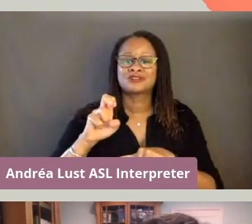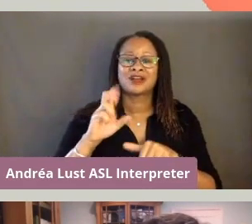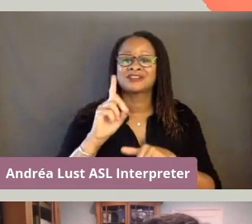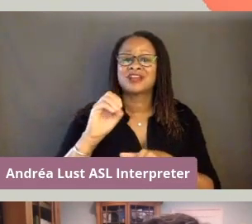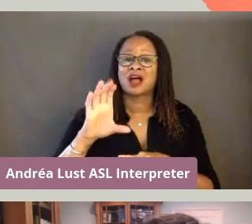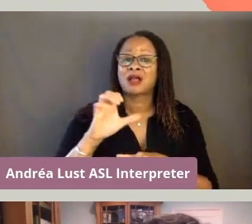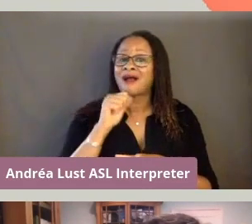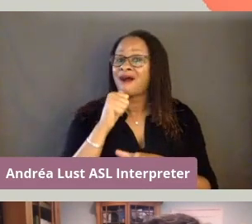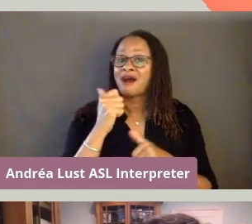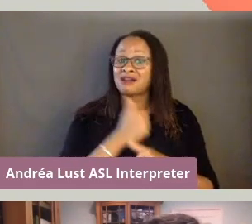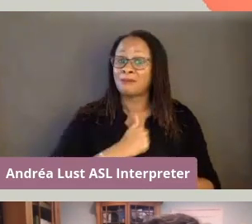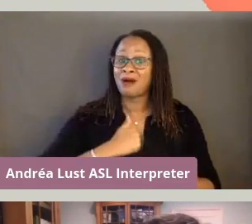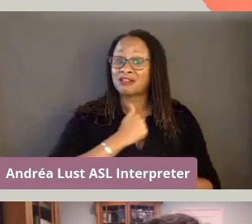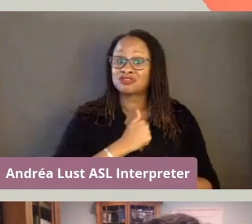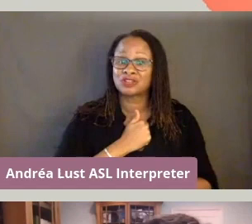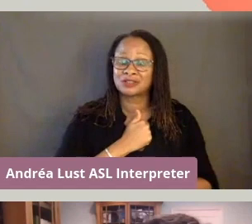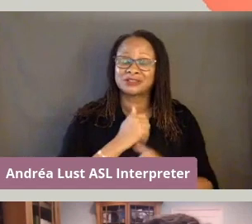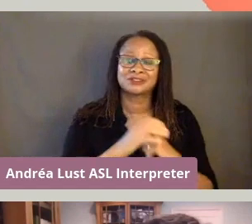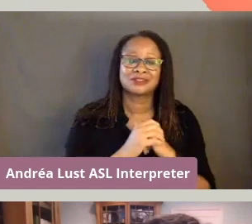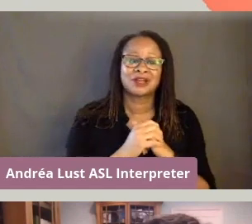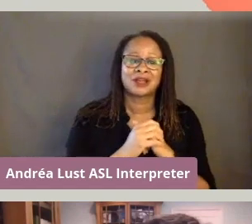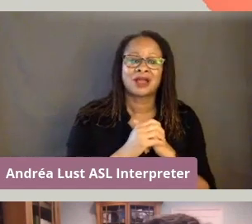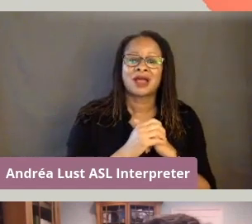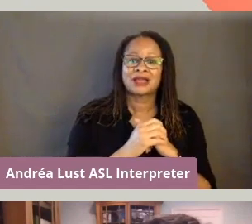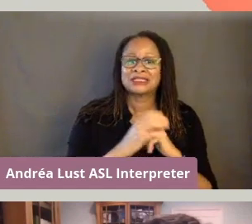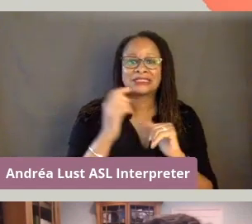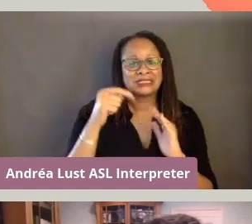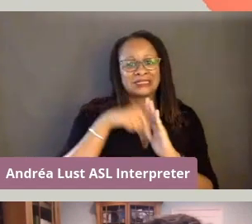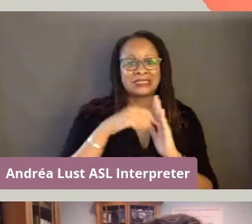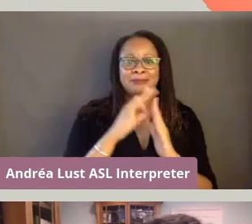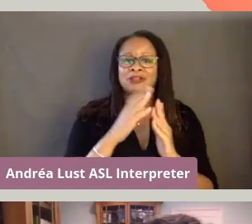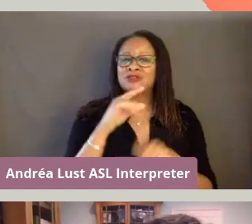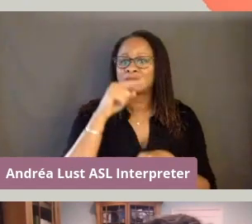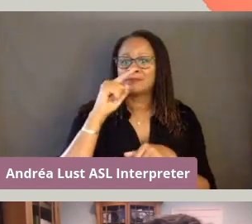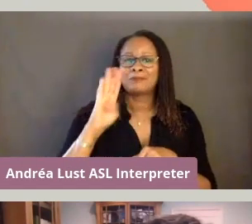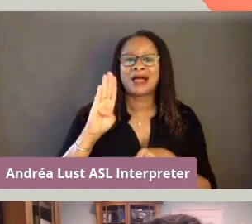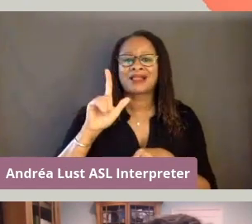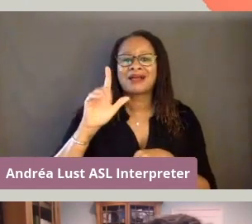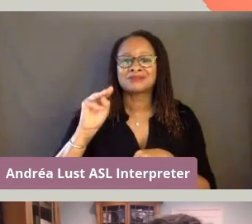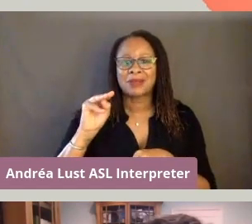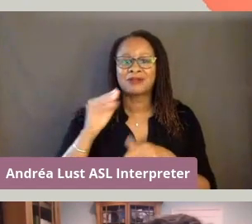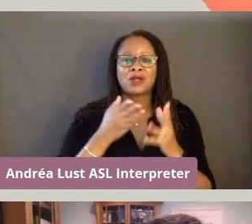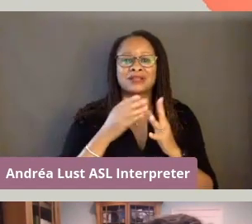which is a deep look into the Movement for Black Lives in Chicago, through the experiences